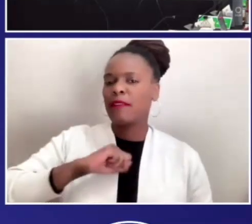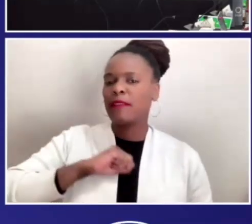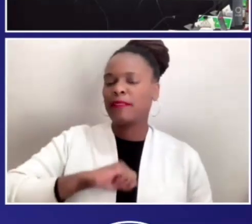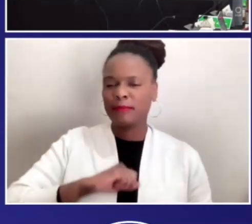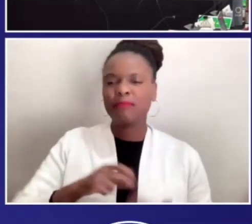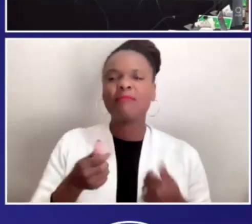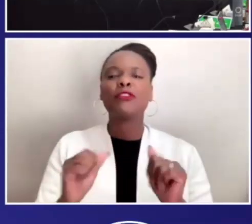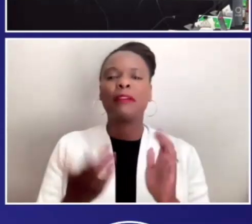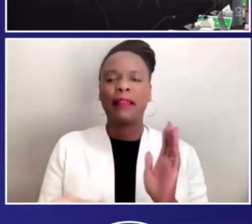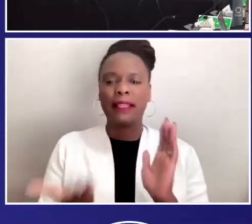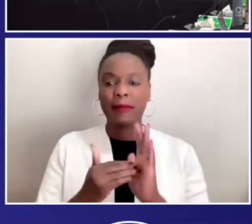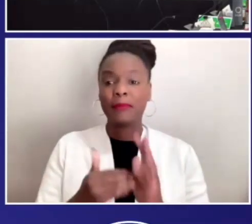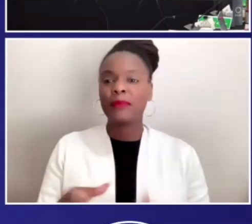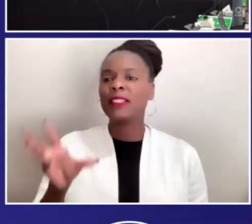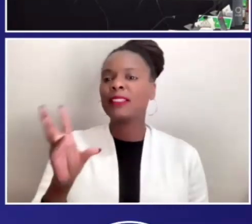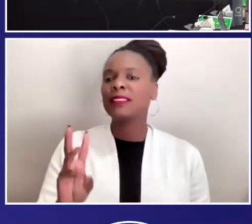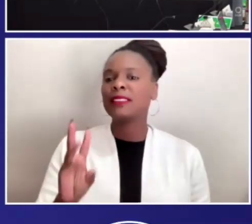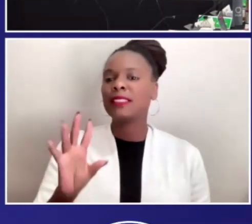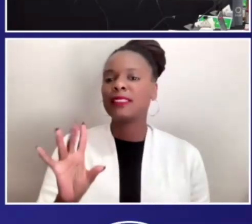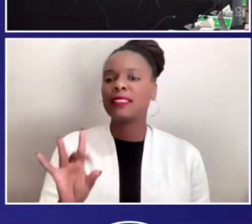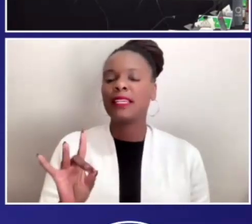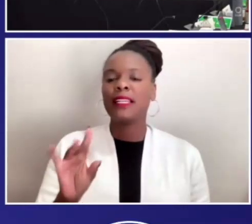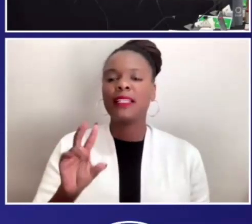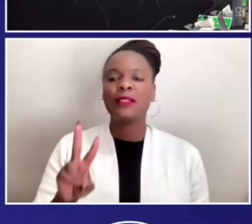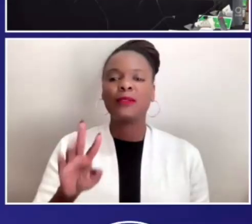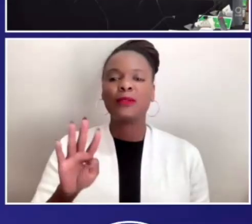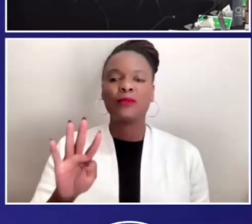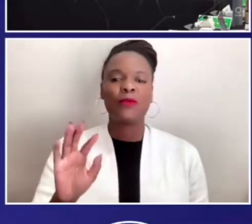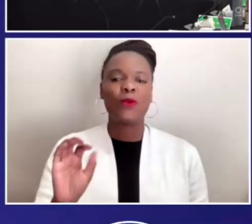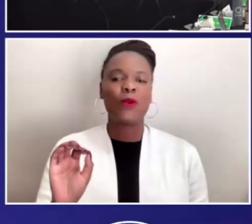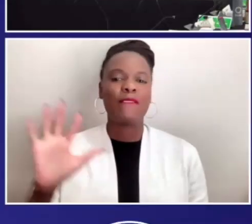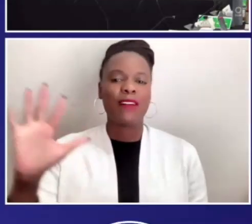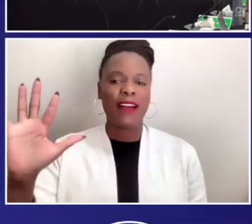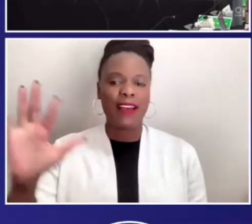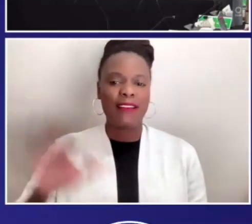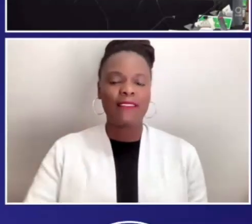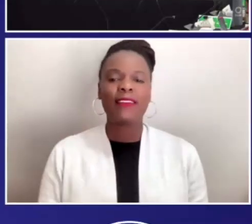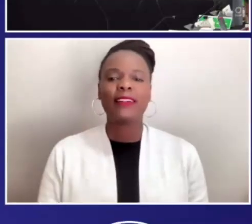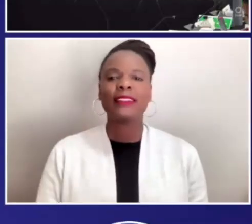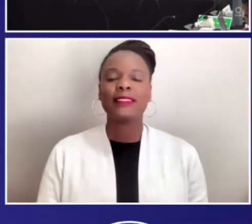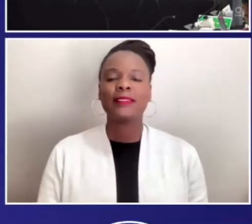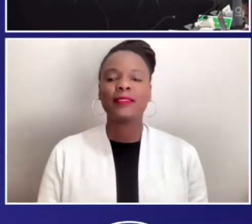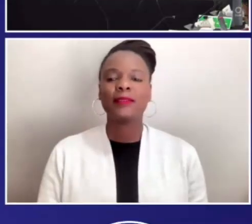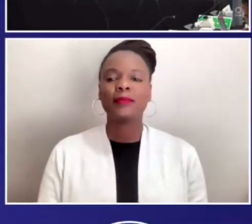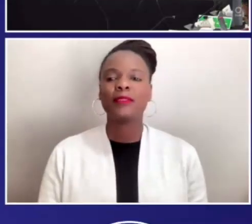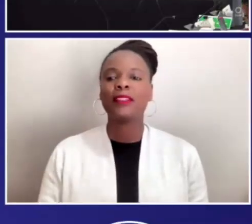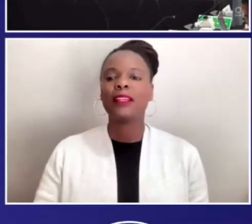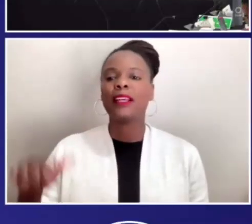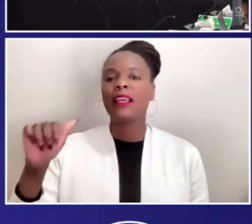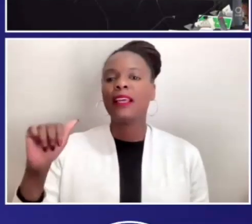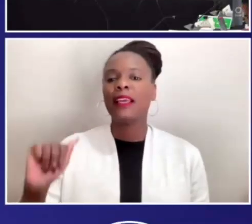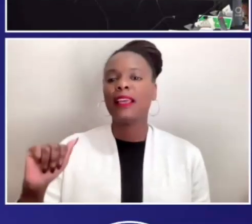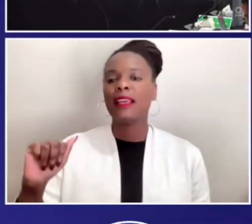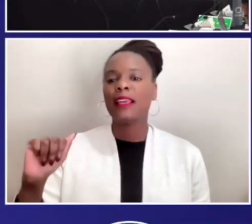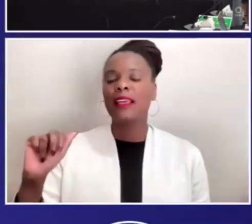682.405(a)(3) Romanette three,